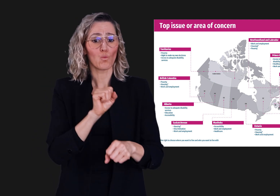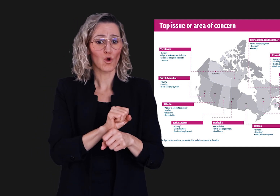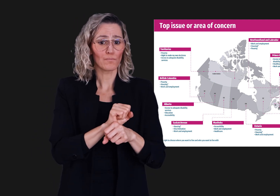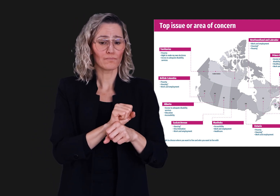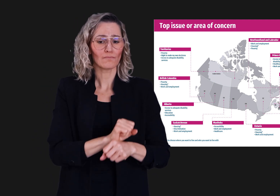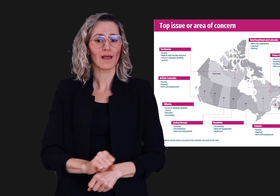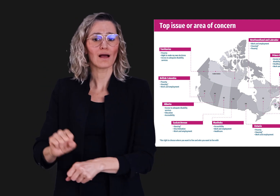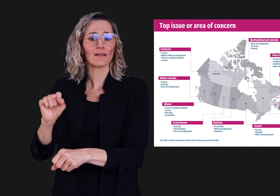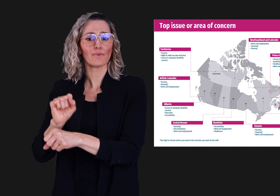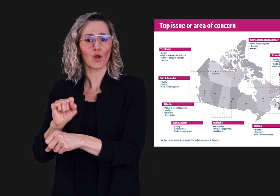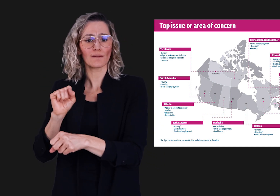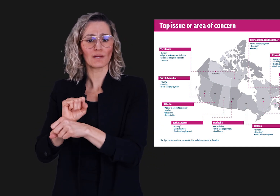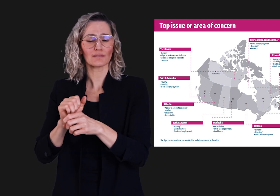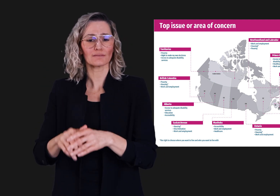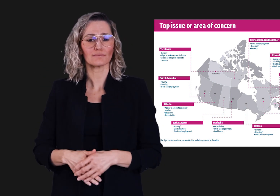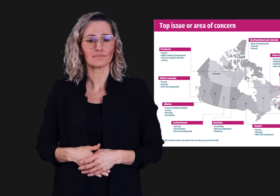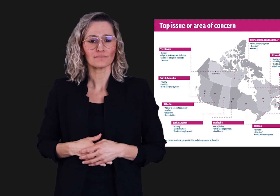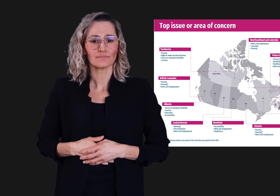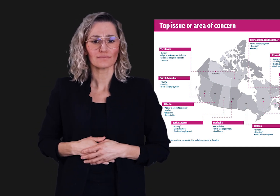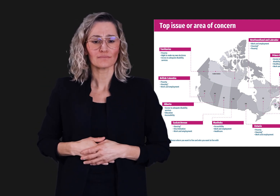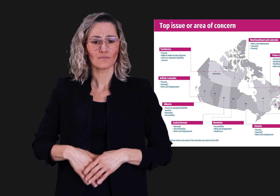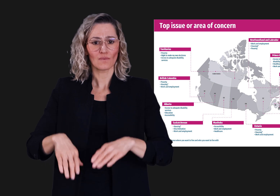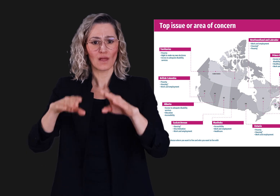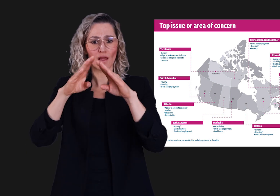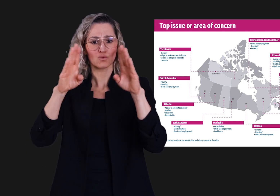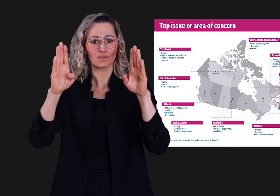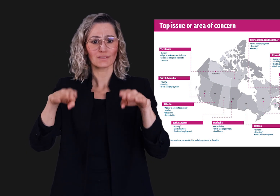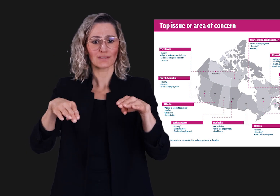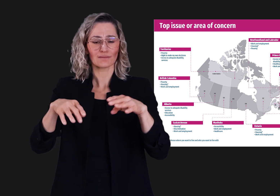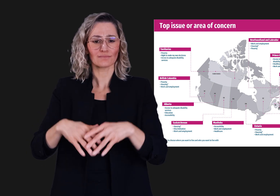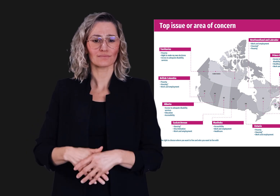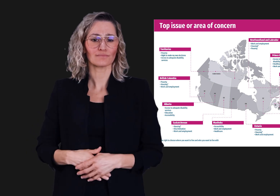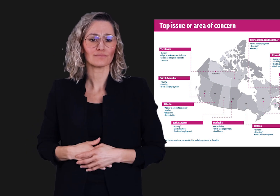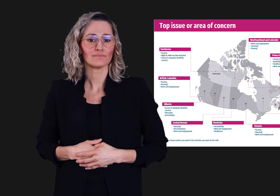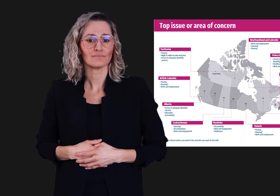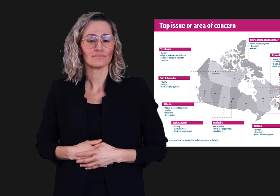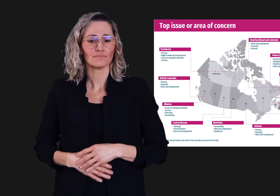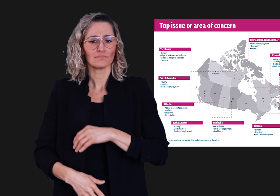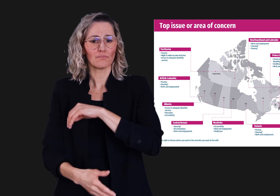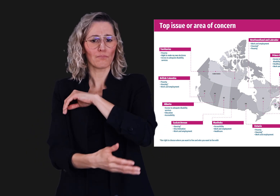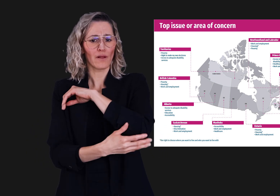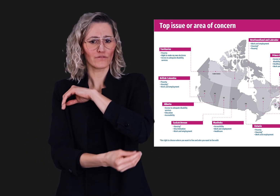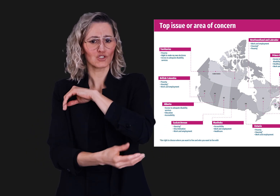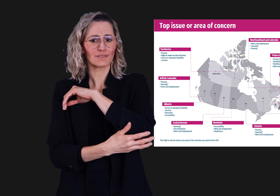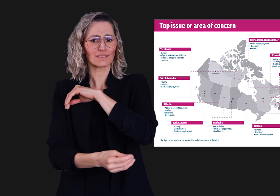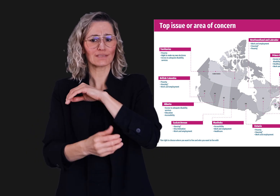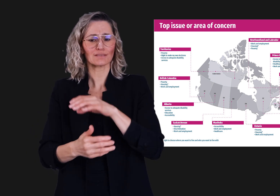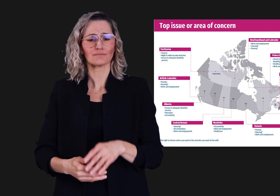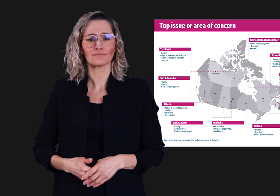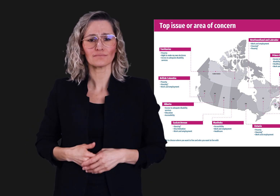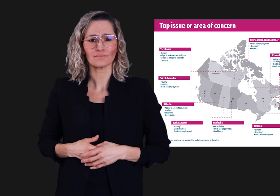• Work and employment • Housing* • Poverty